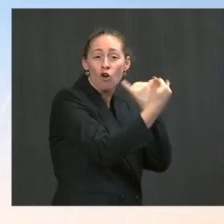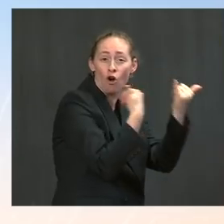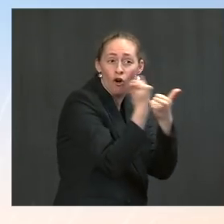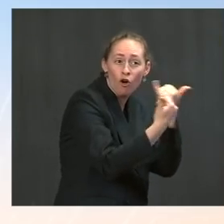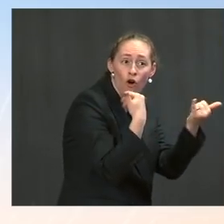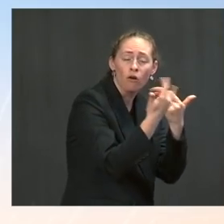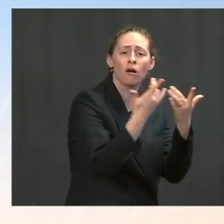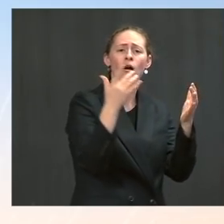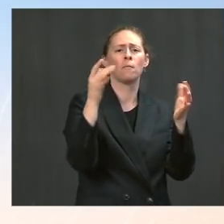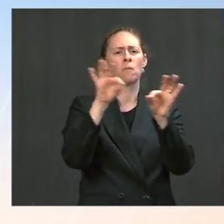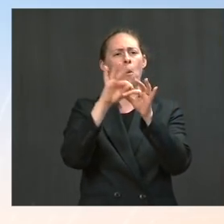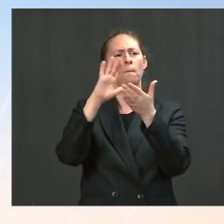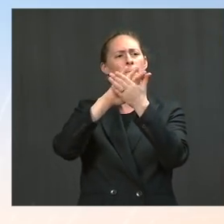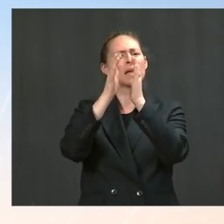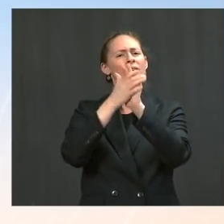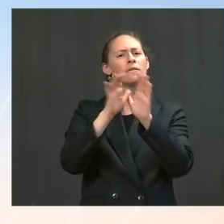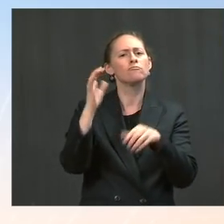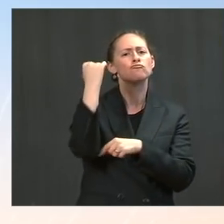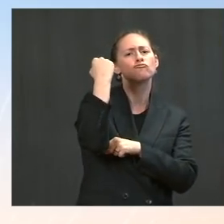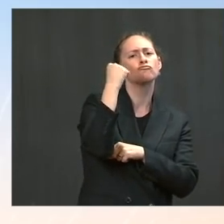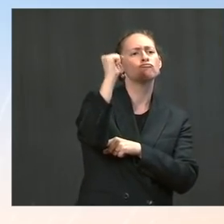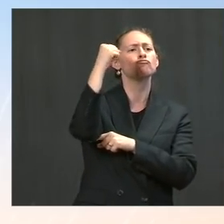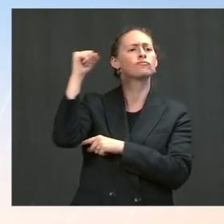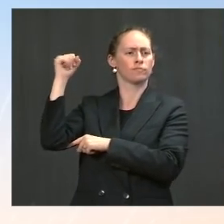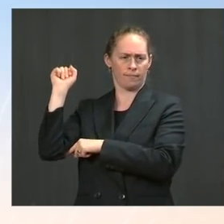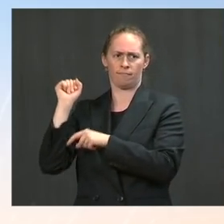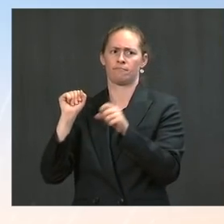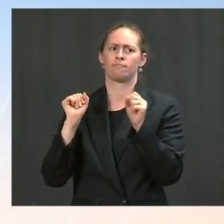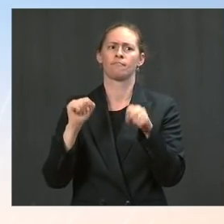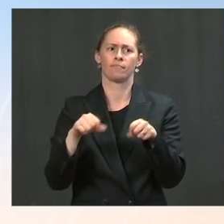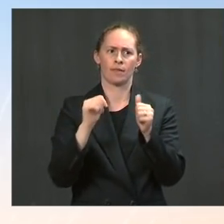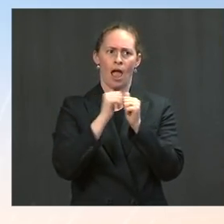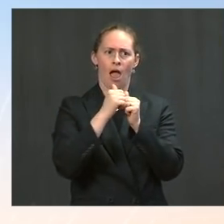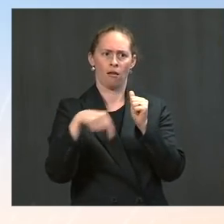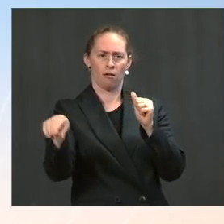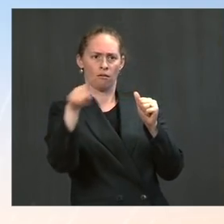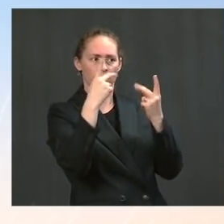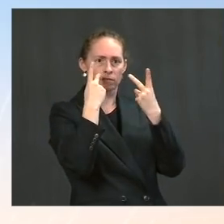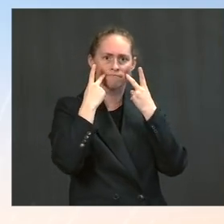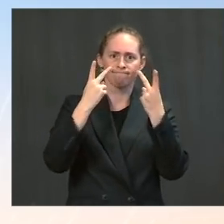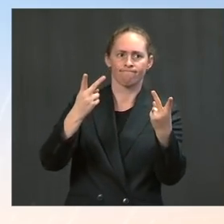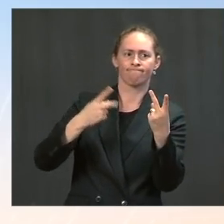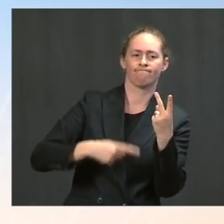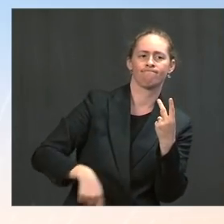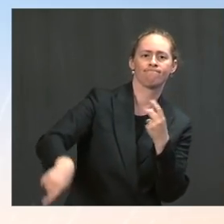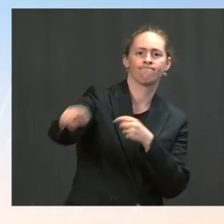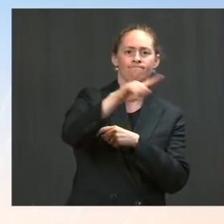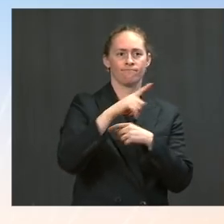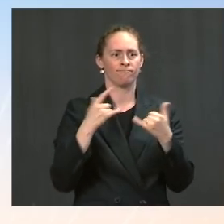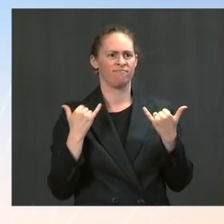There are a range of mechanisms for that. And certainly, our country, even in recent years, has a great history of that.